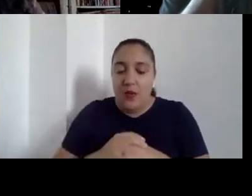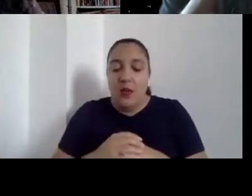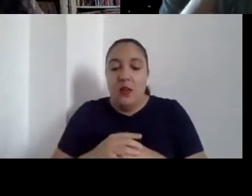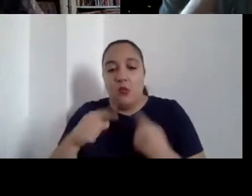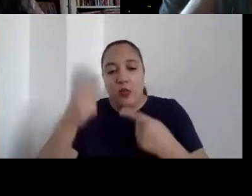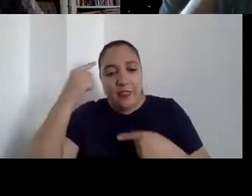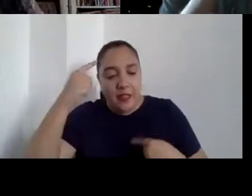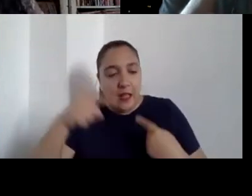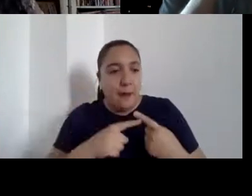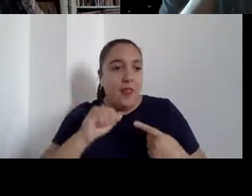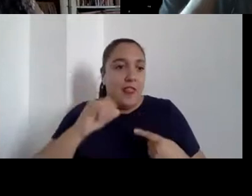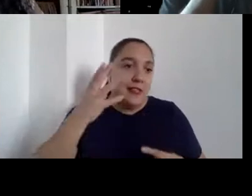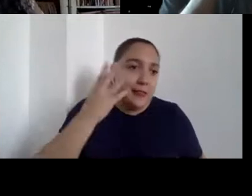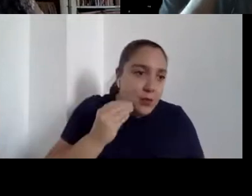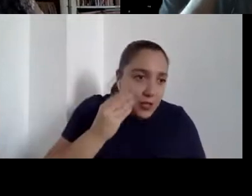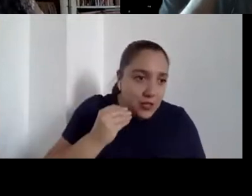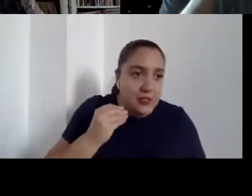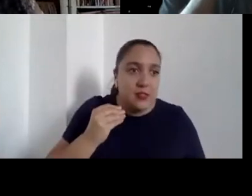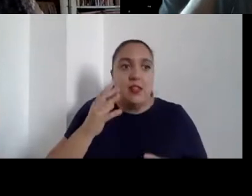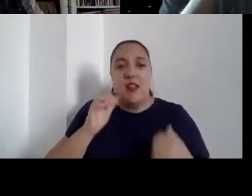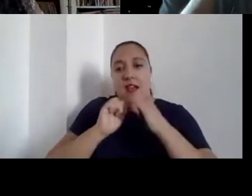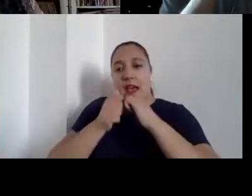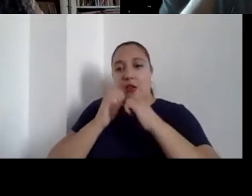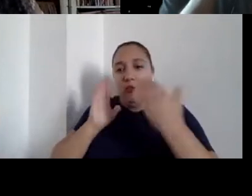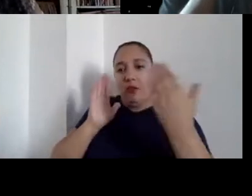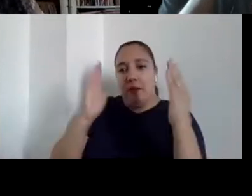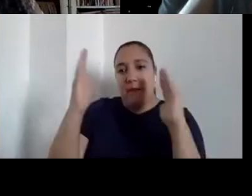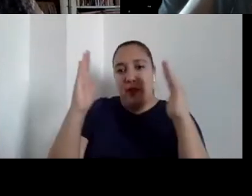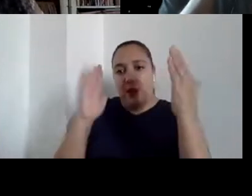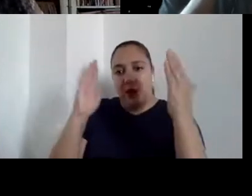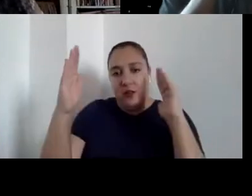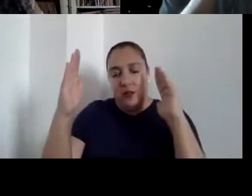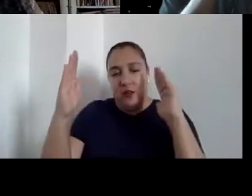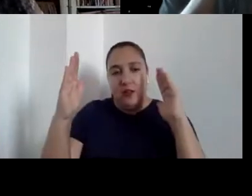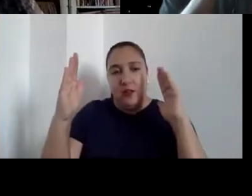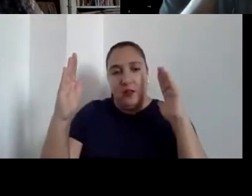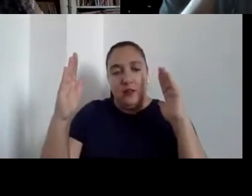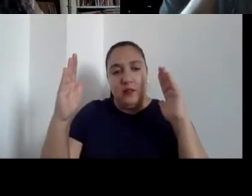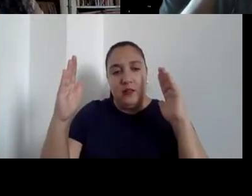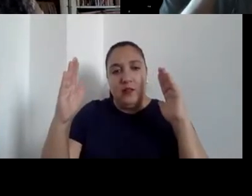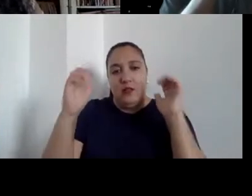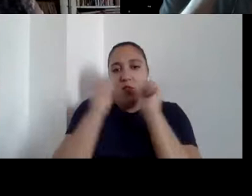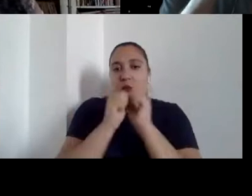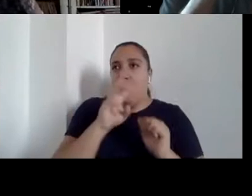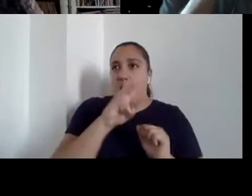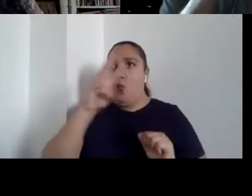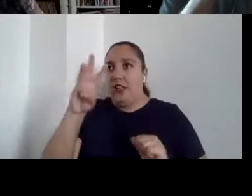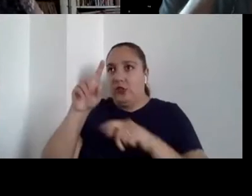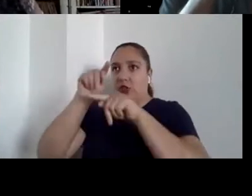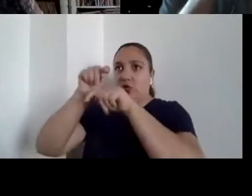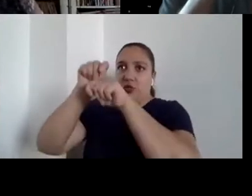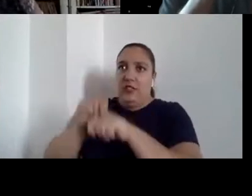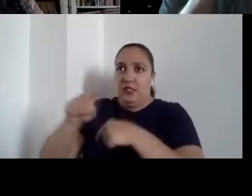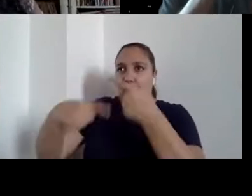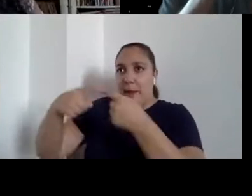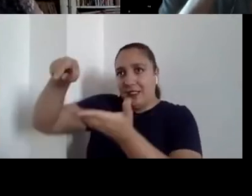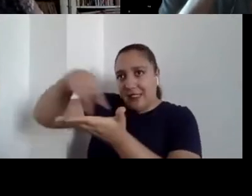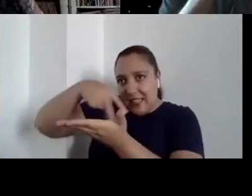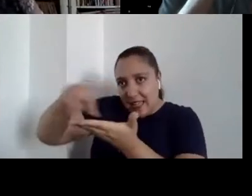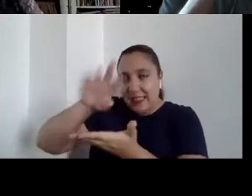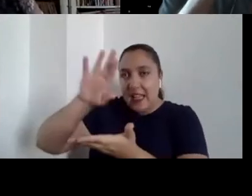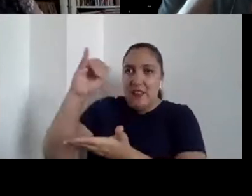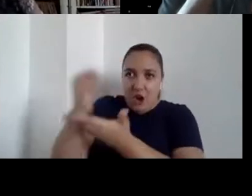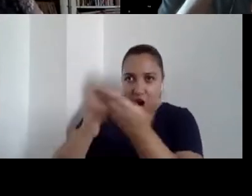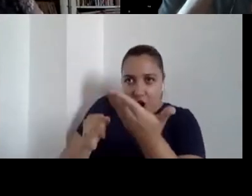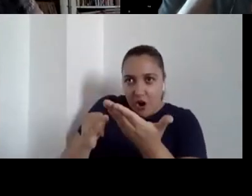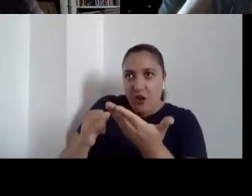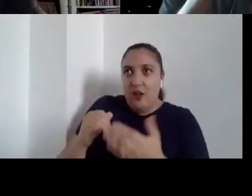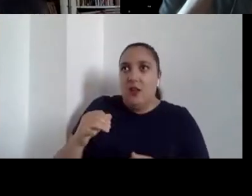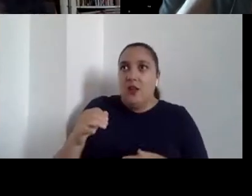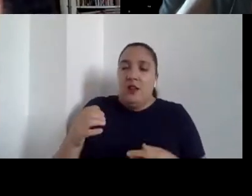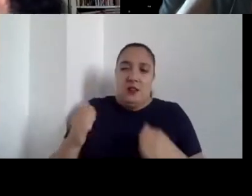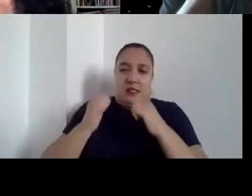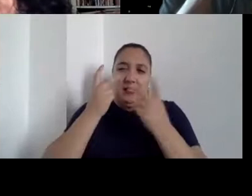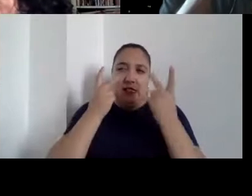be juxtaposed or hit and arbitrary geometries of the western artistic cannon angles. I'm